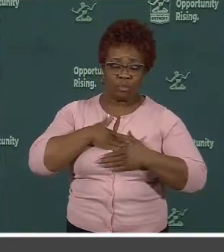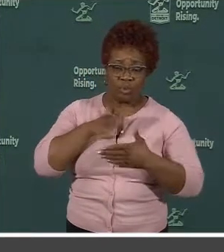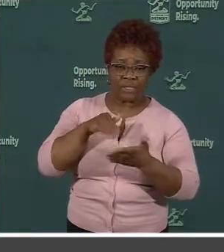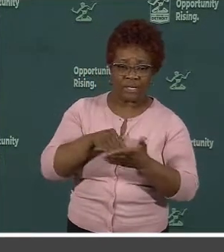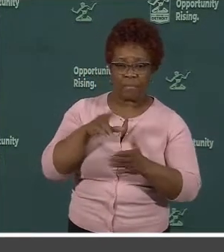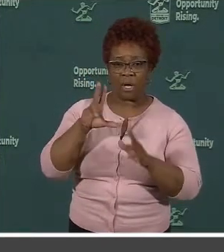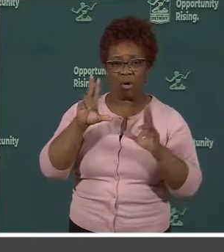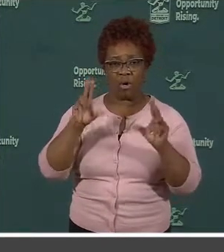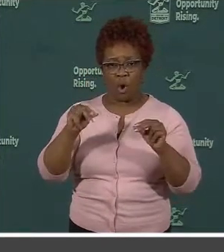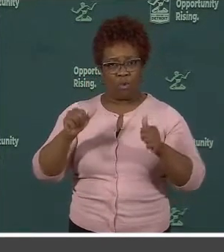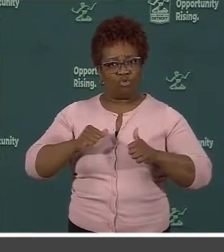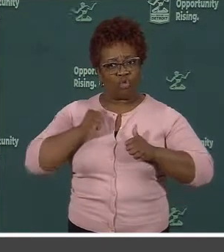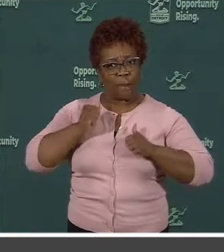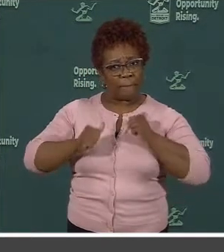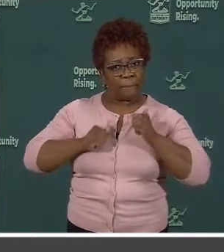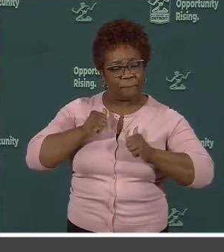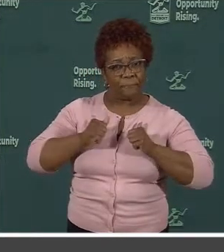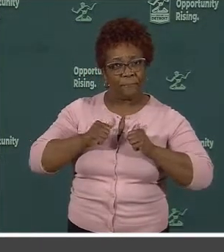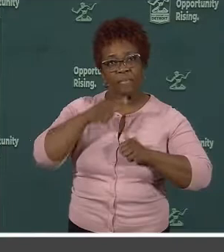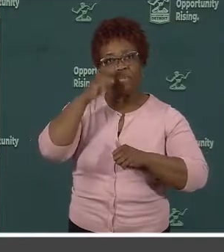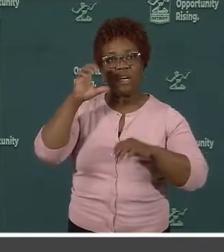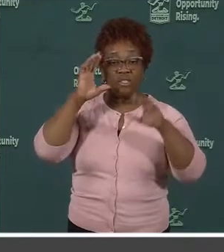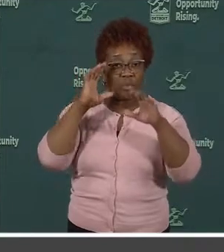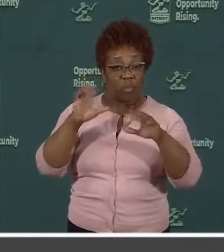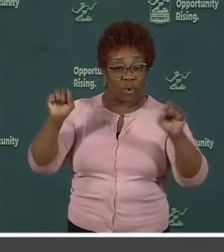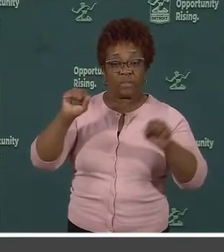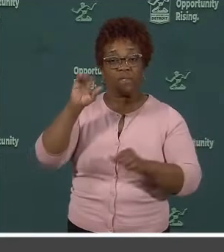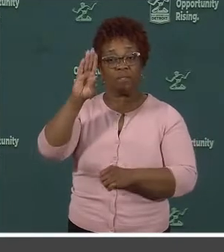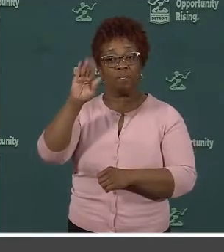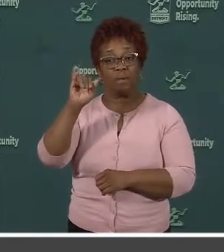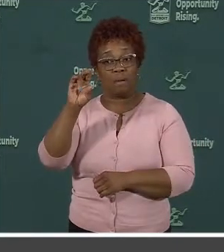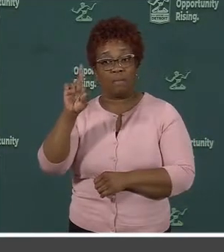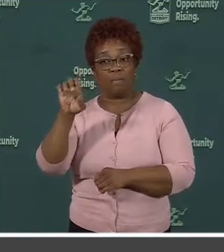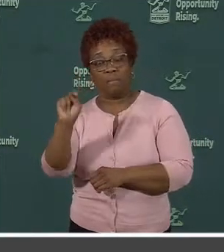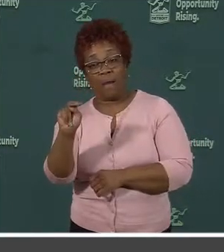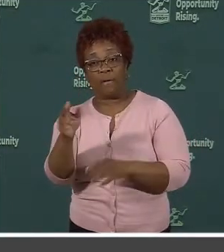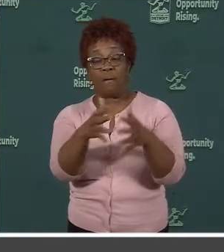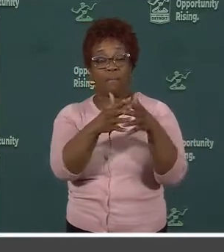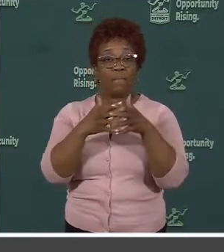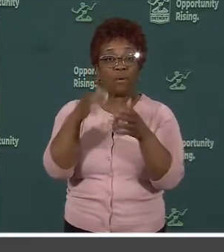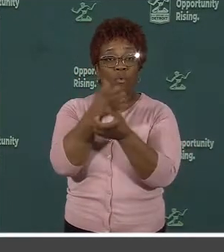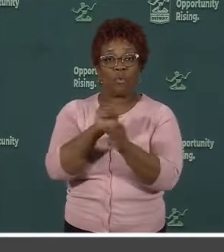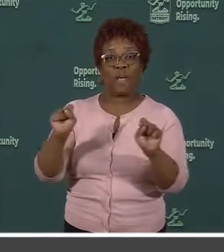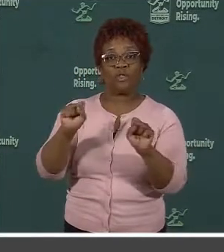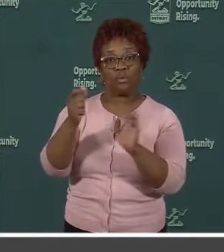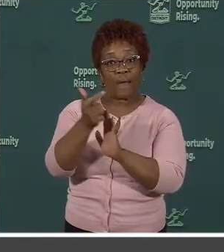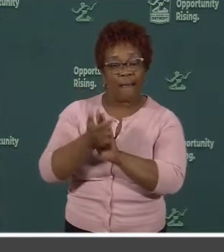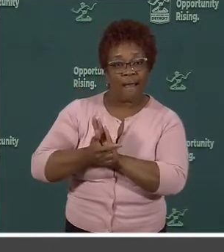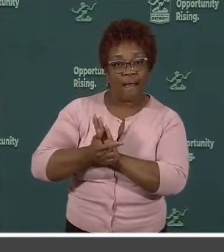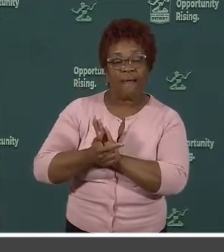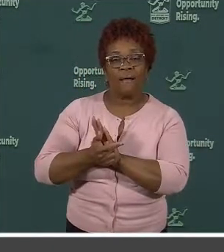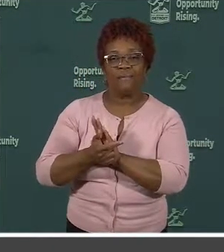BECAUSE PRESIDENT BIDEN IN THE AMERICAN RESCUE ACT WE ARE IN A SITUATION WHERE WE'RE GOING TO